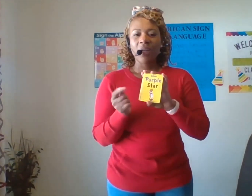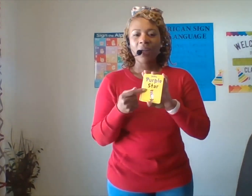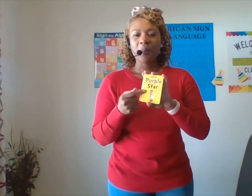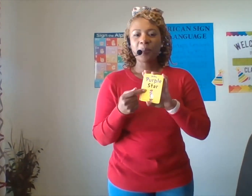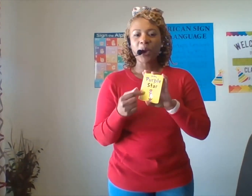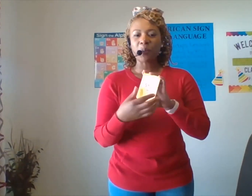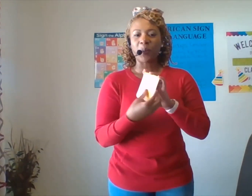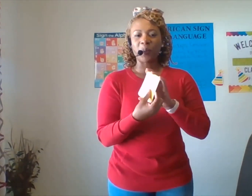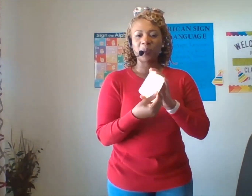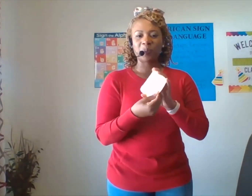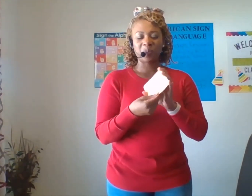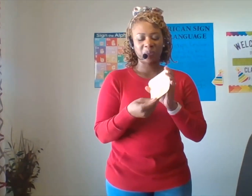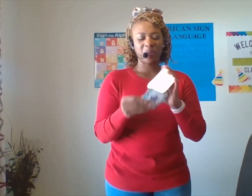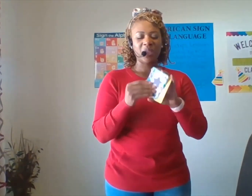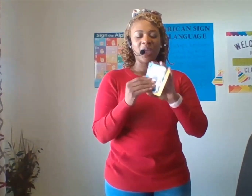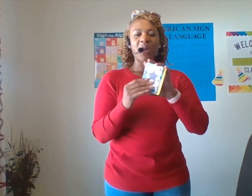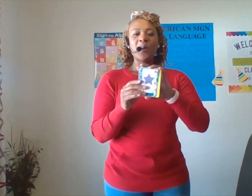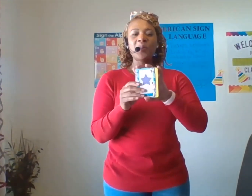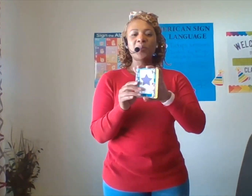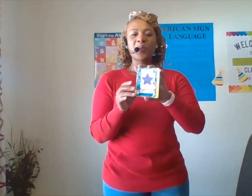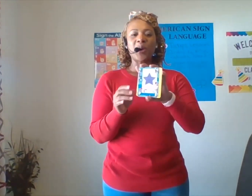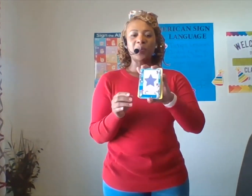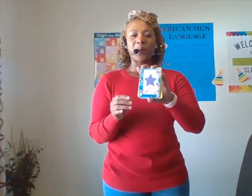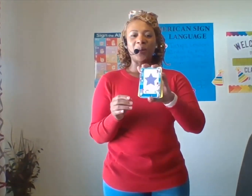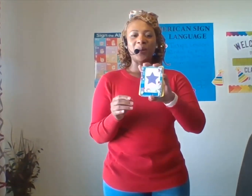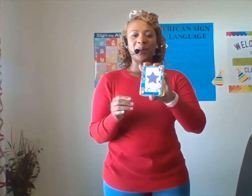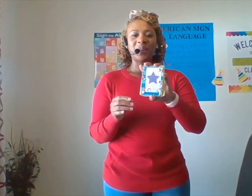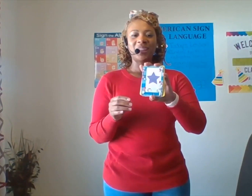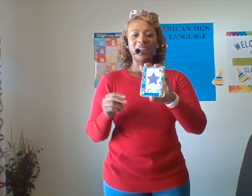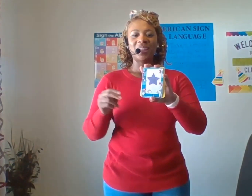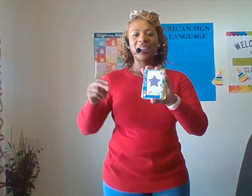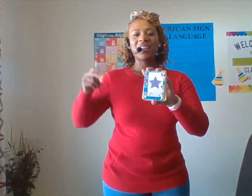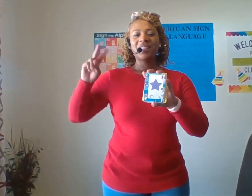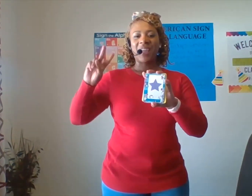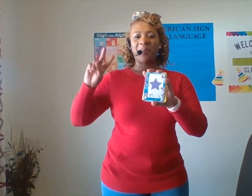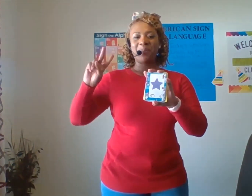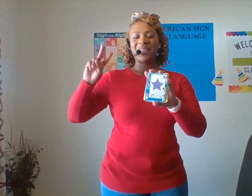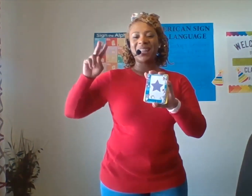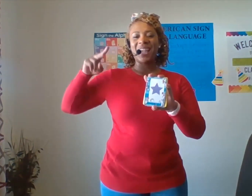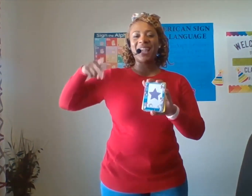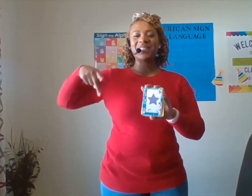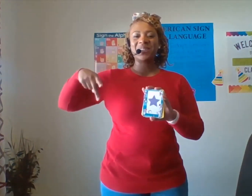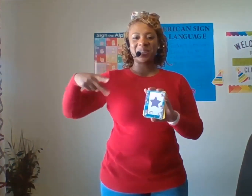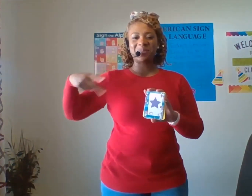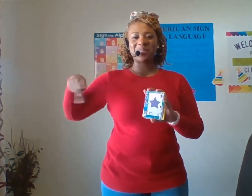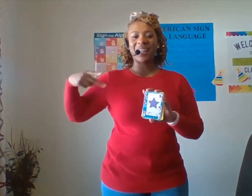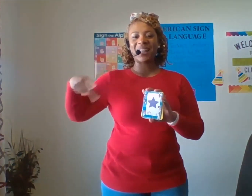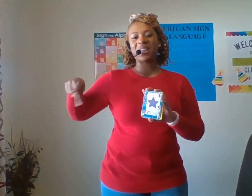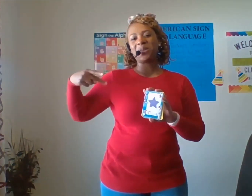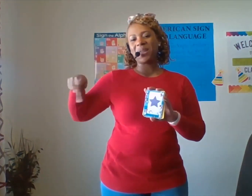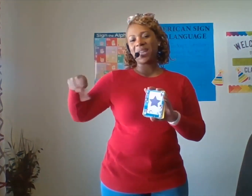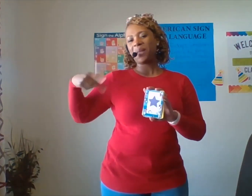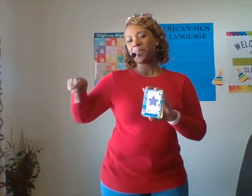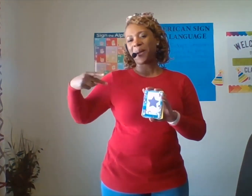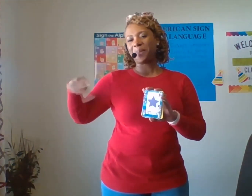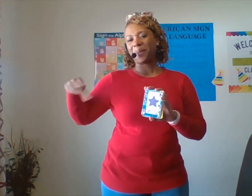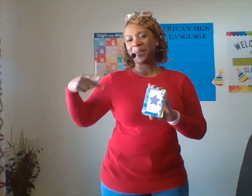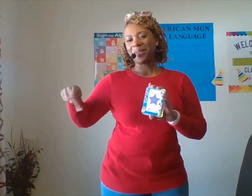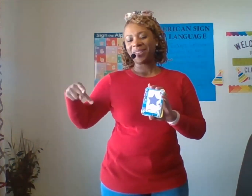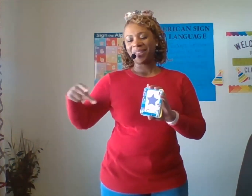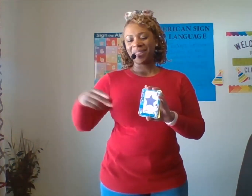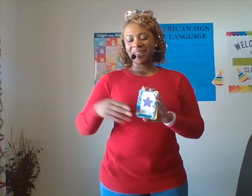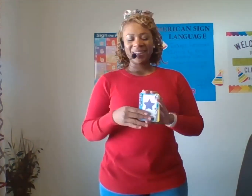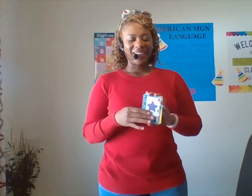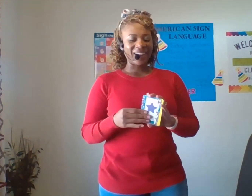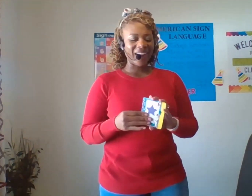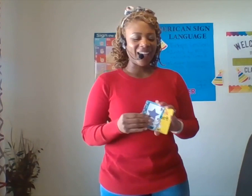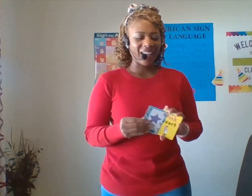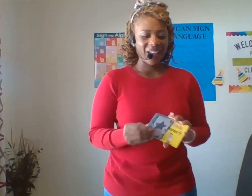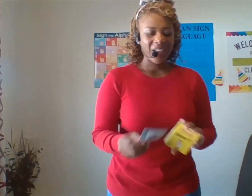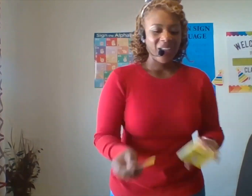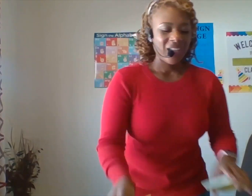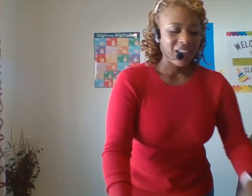purple purple that piece hand turned upside down and you get purple all right